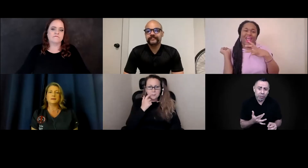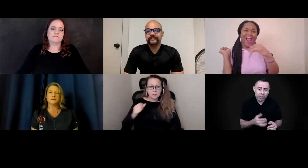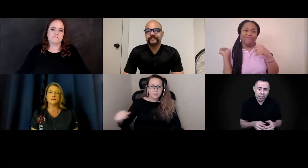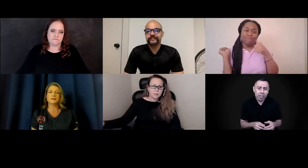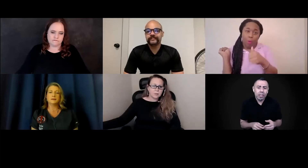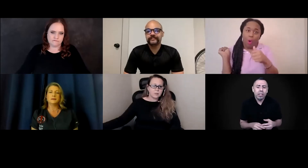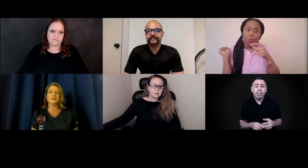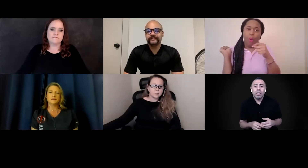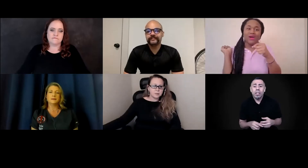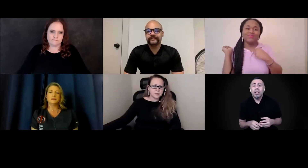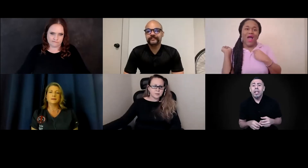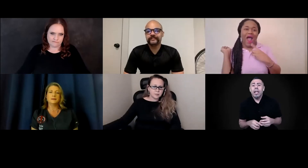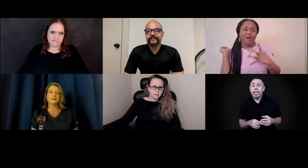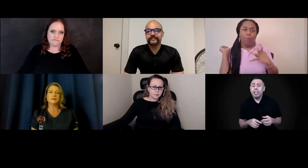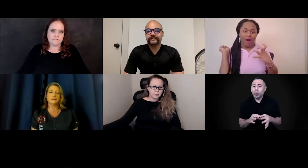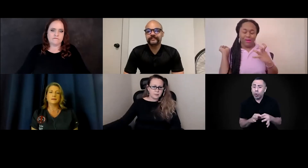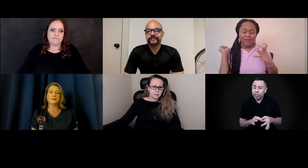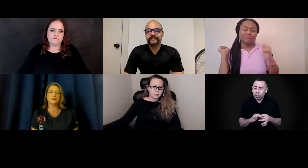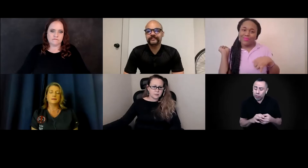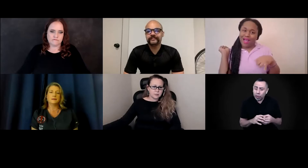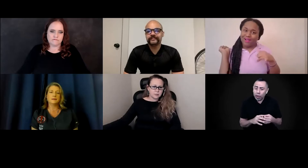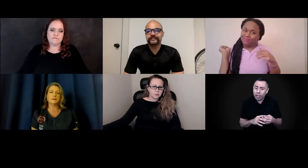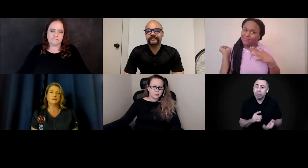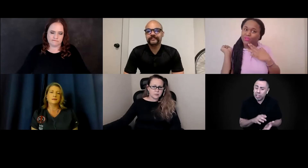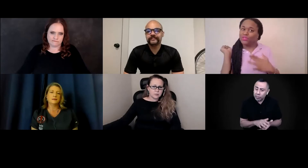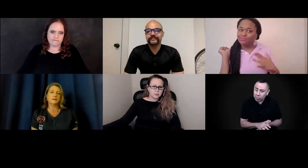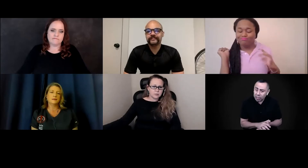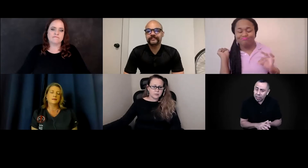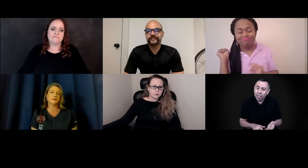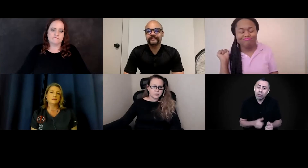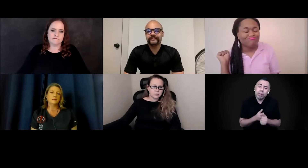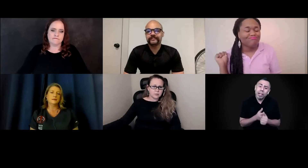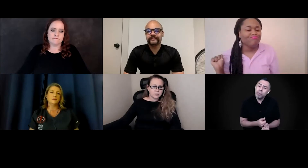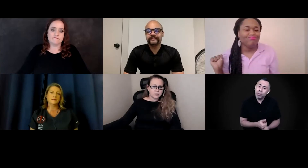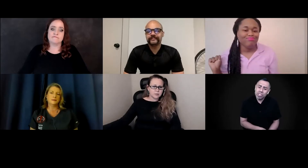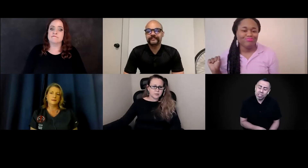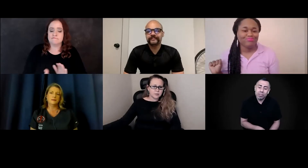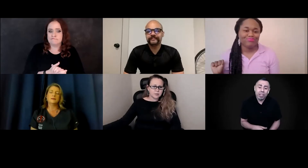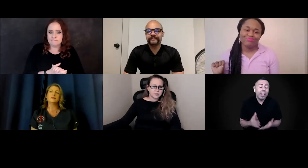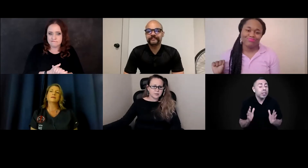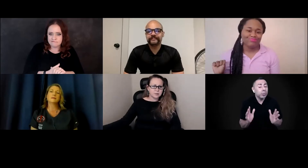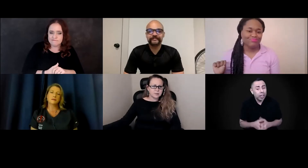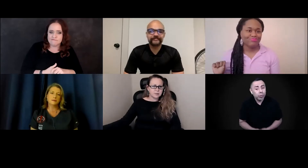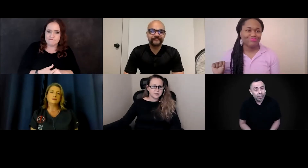That's not my preference. And the coordinator so far has believed in me complied with my wishes, and that's worked